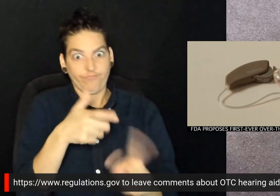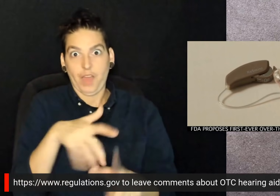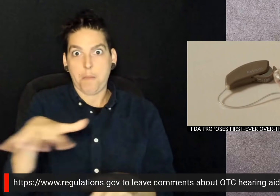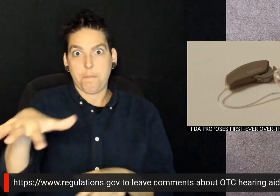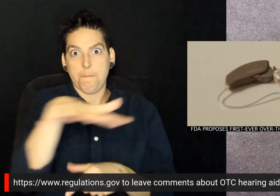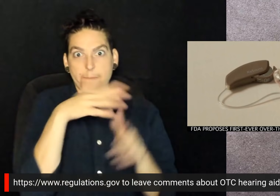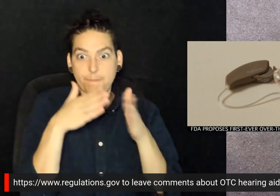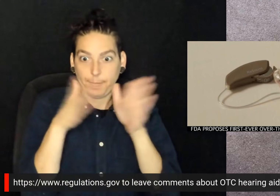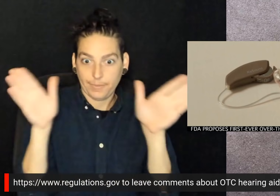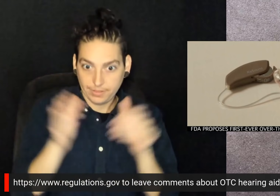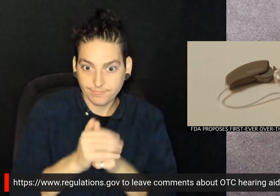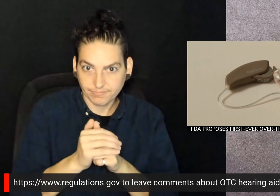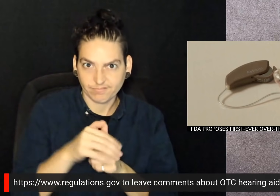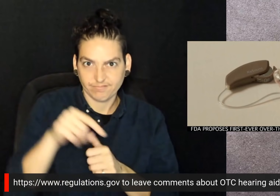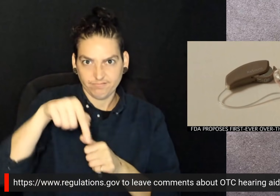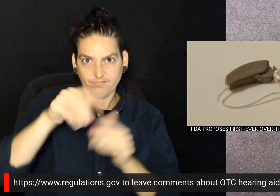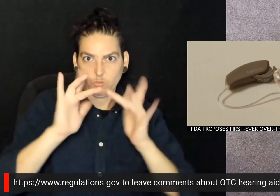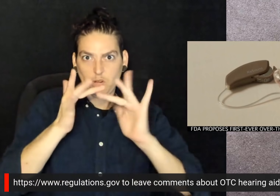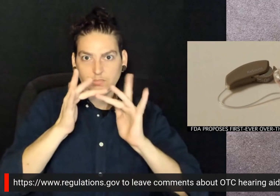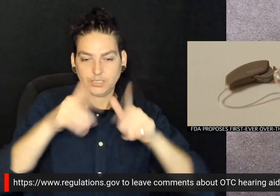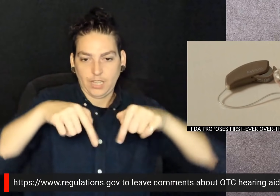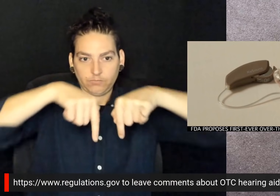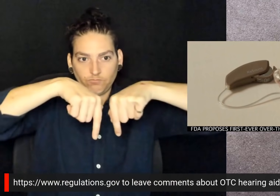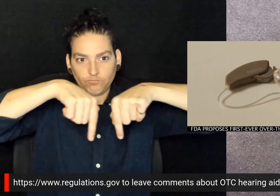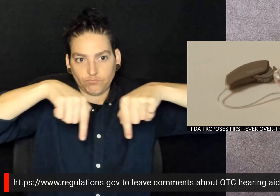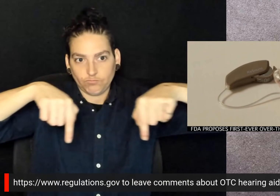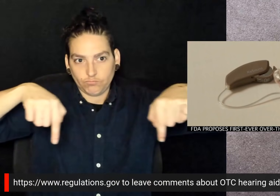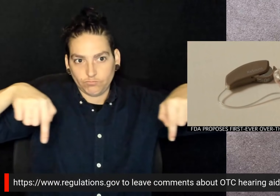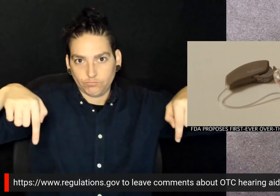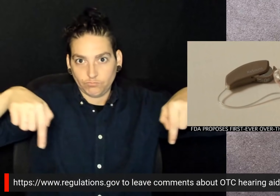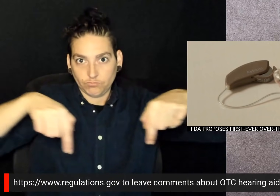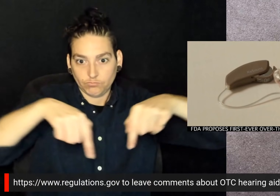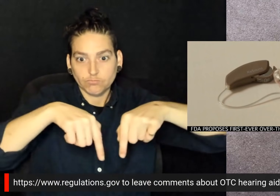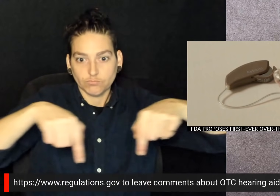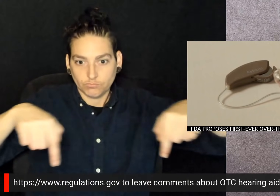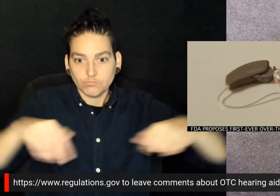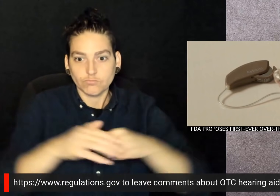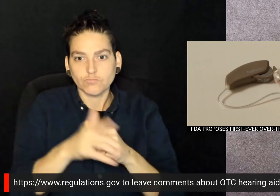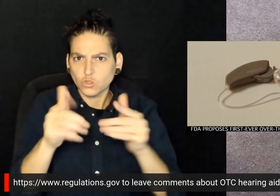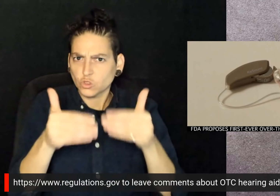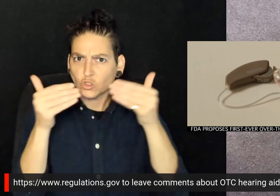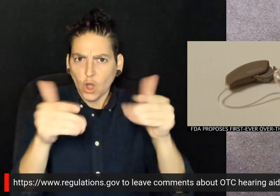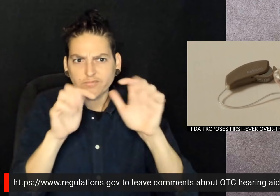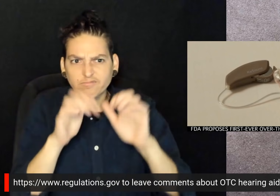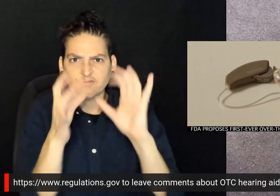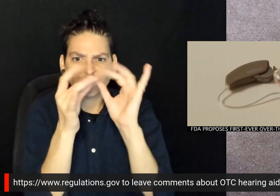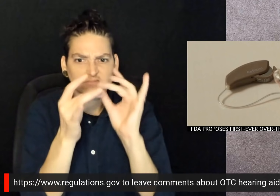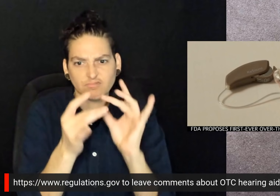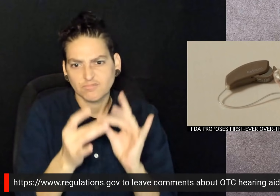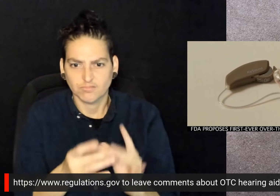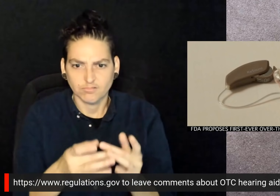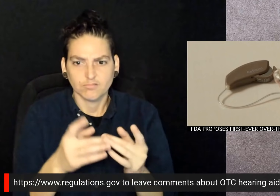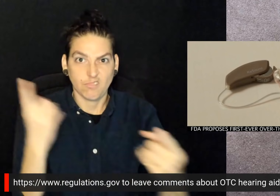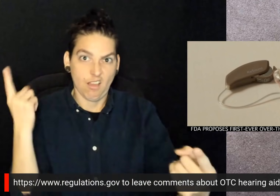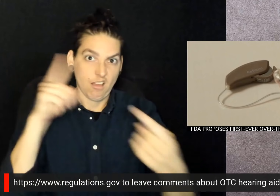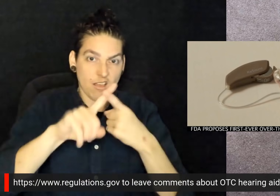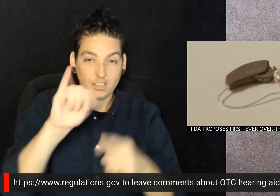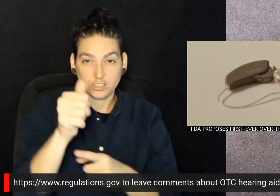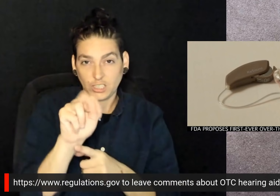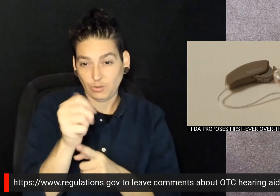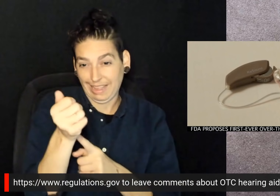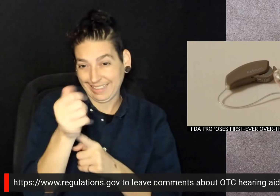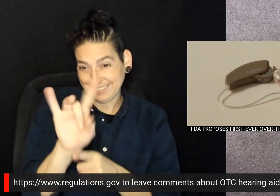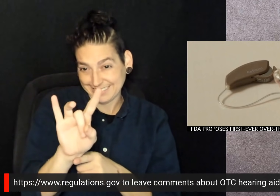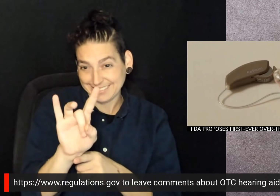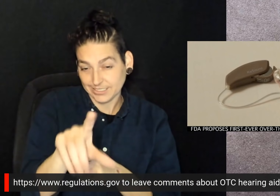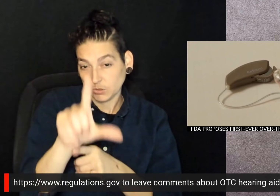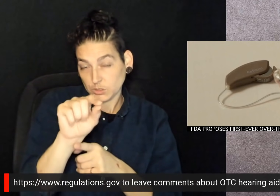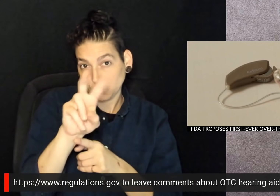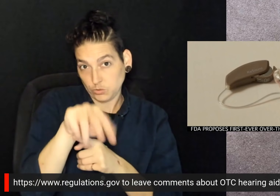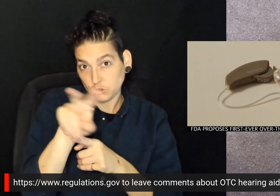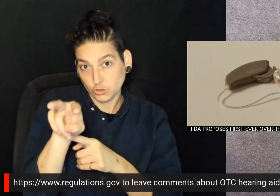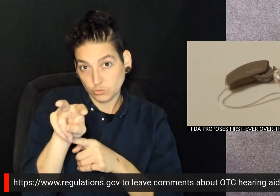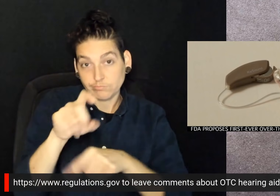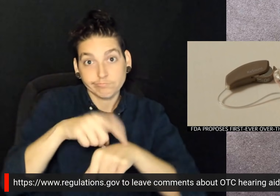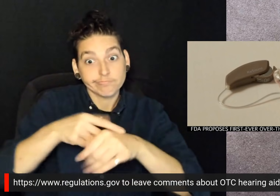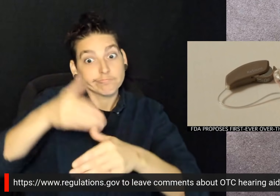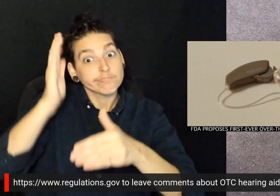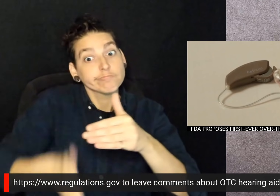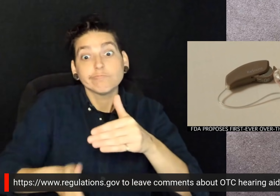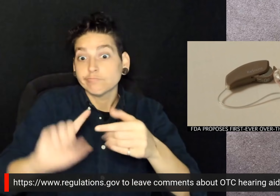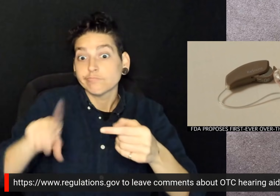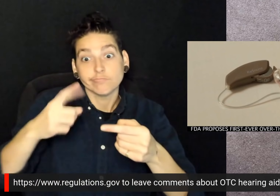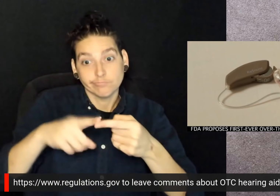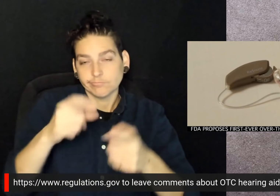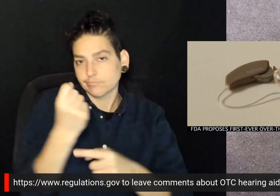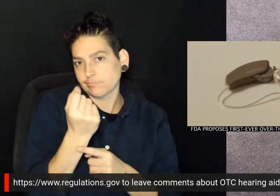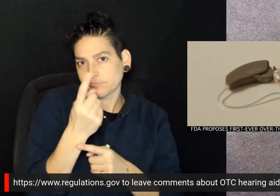written comments from the public at this website comments will be received until January 18,